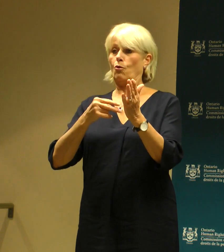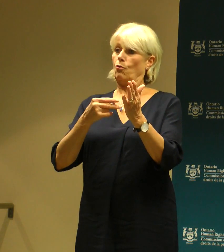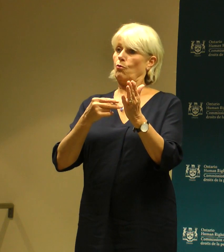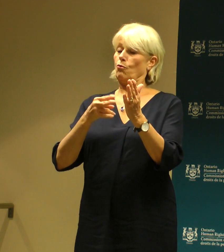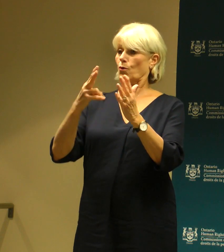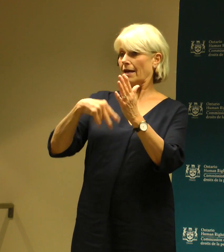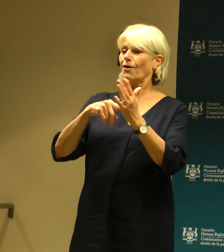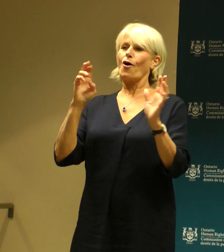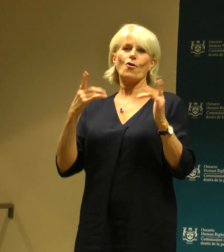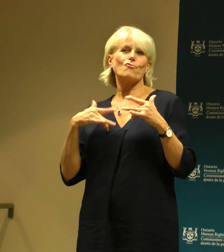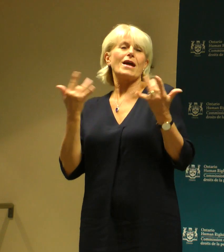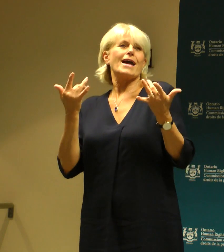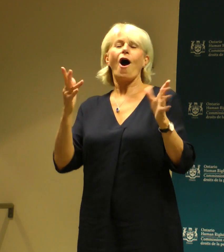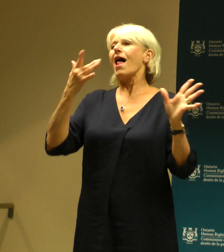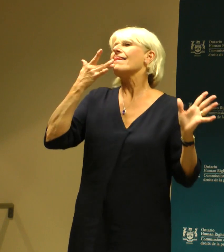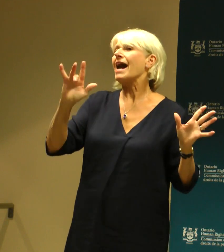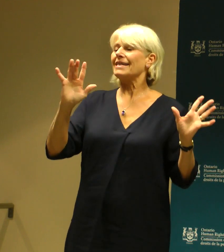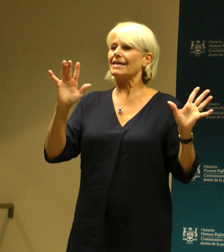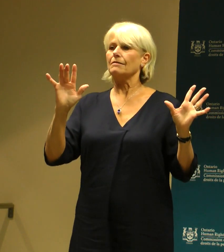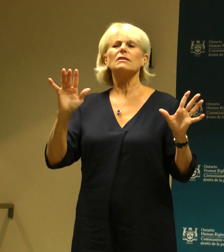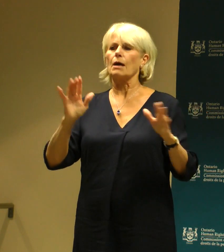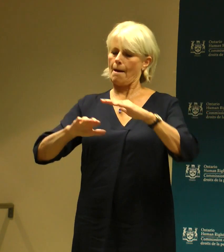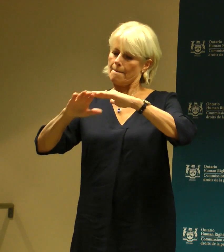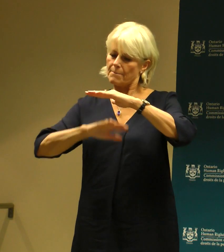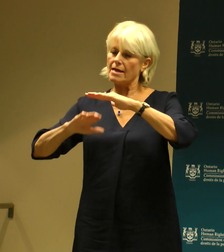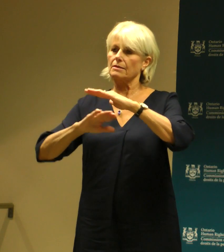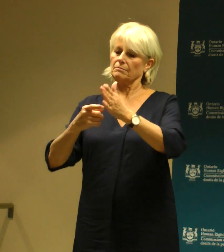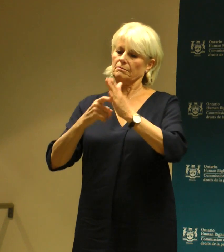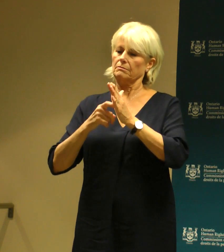It is not a privilege. It is a basic and essential skill.